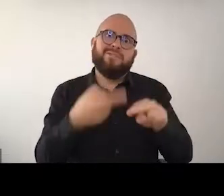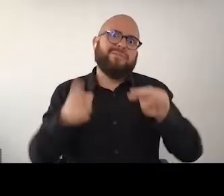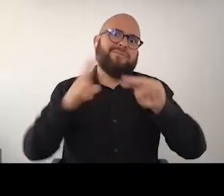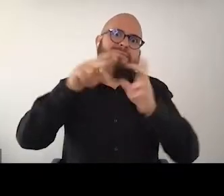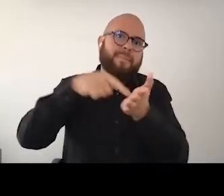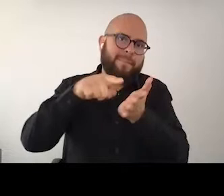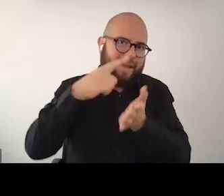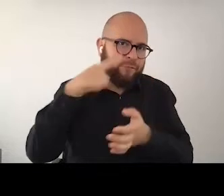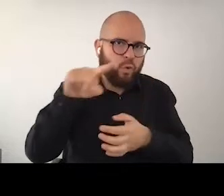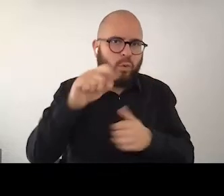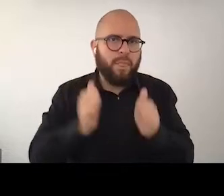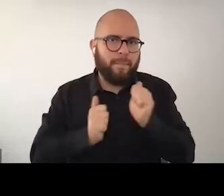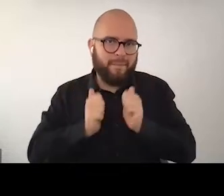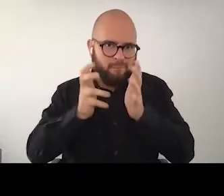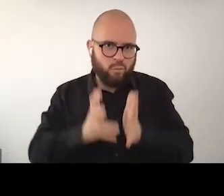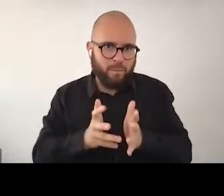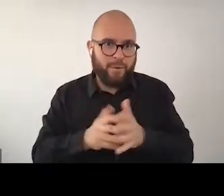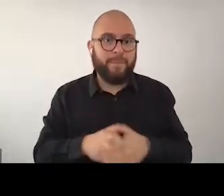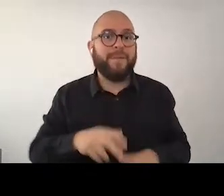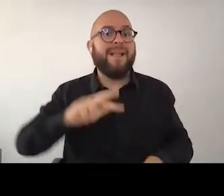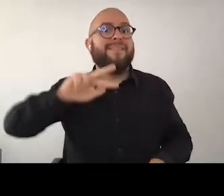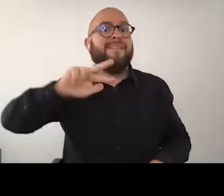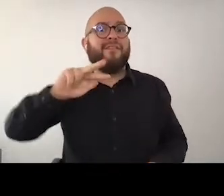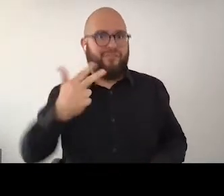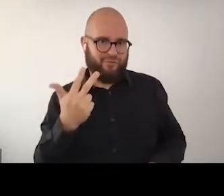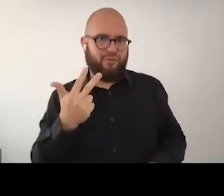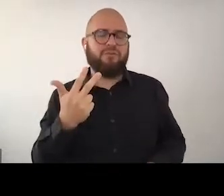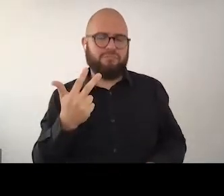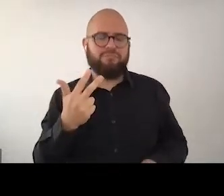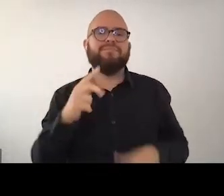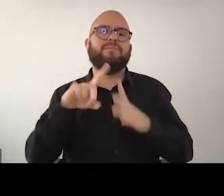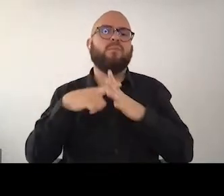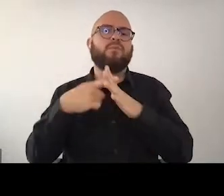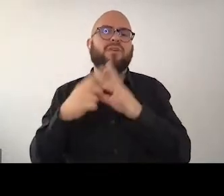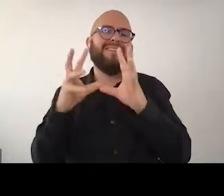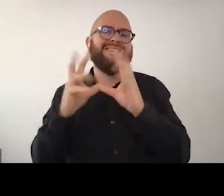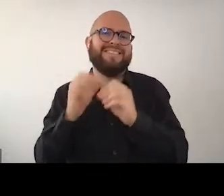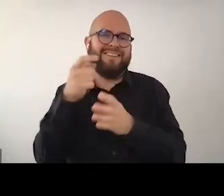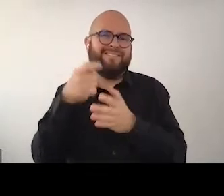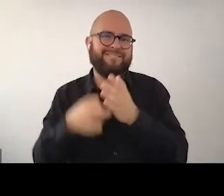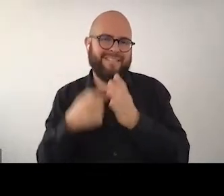The third shorter or longer will trigger a session fee being paid to the performers.